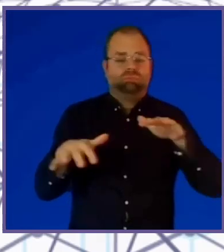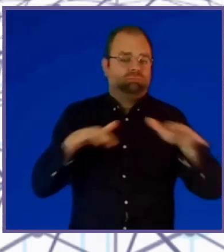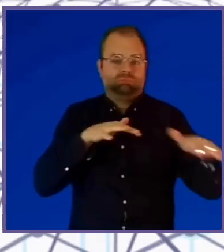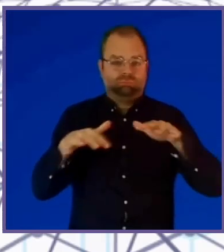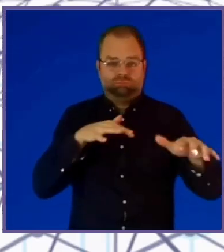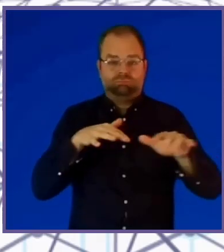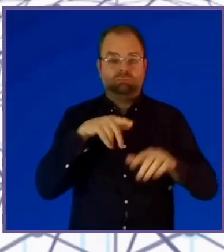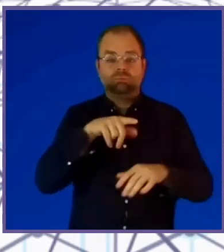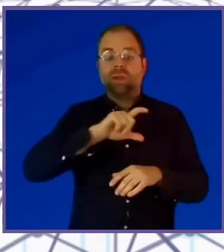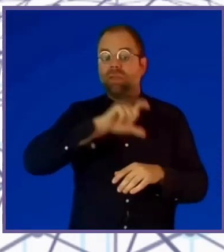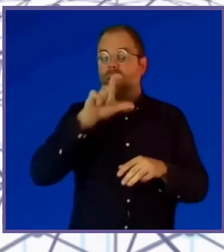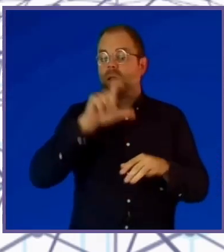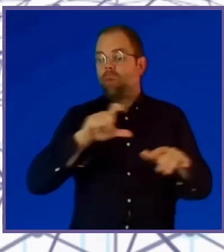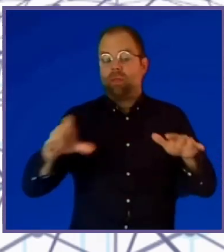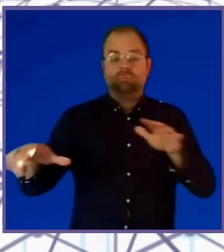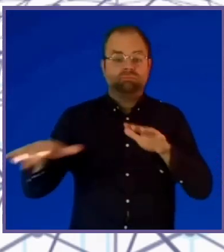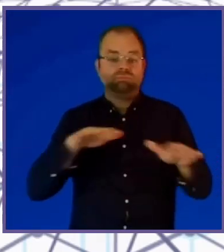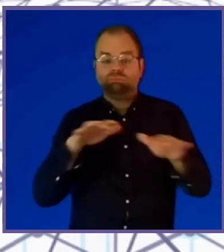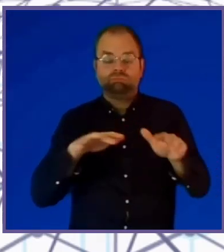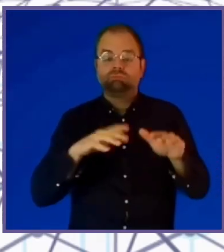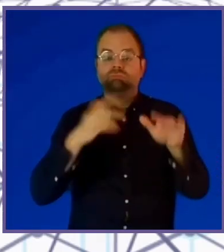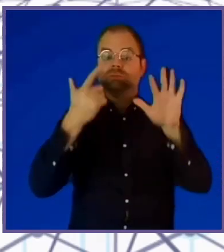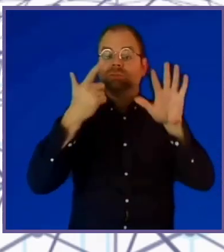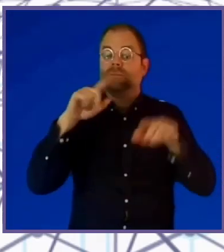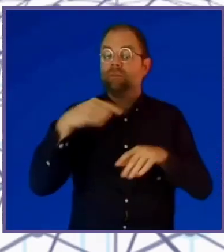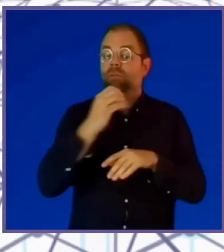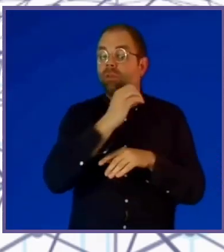But I just knew I had to be there.